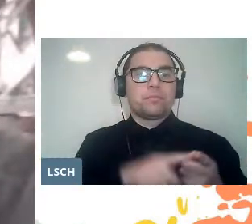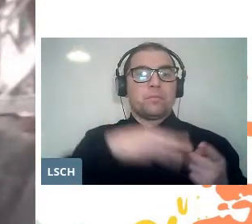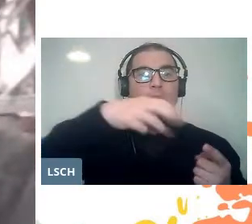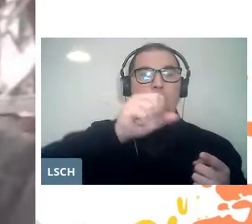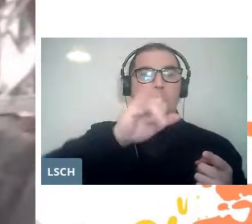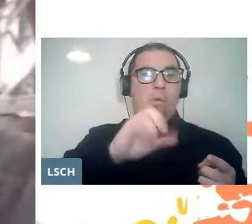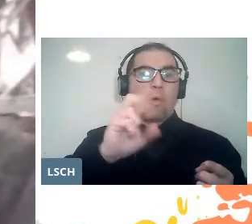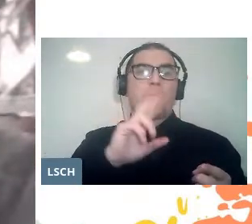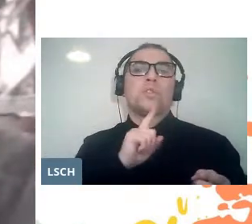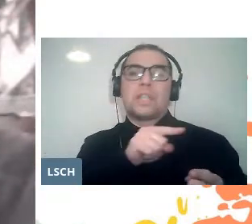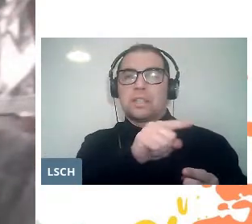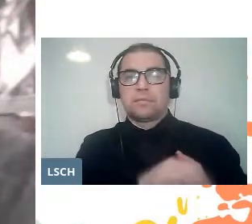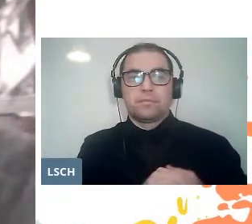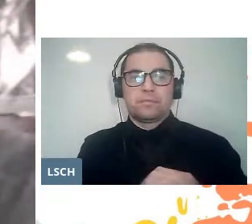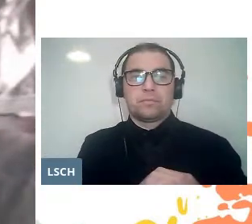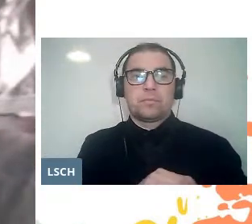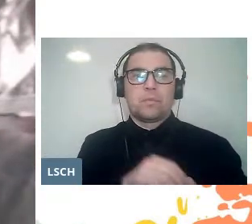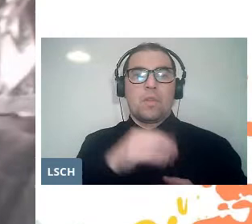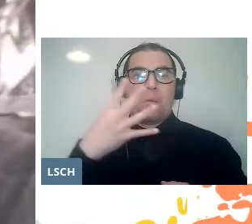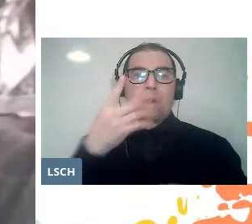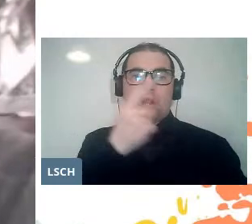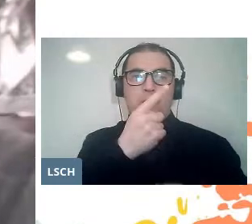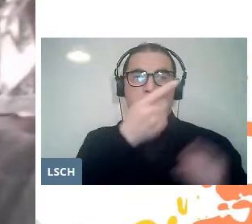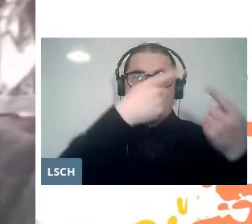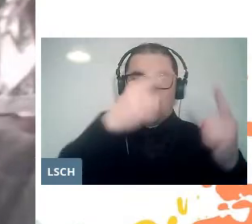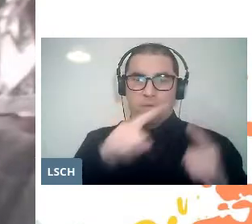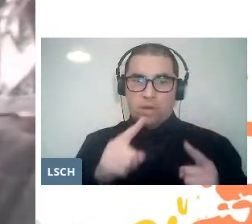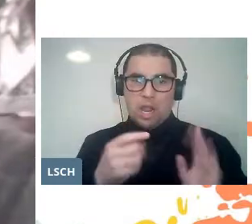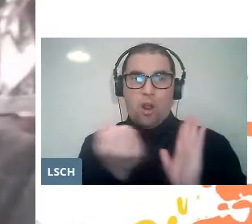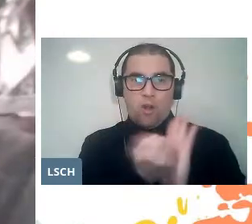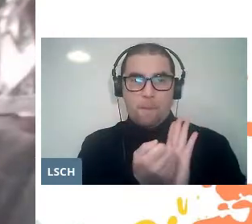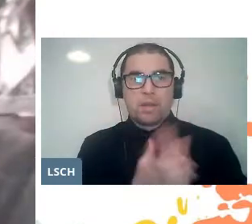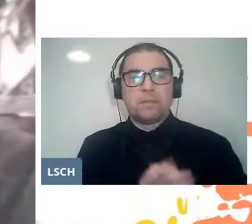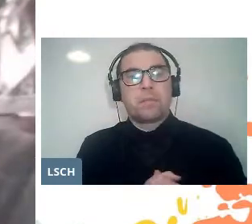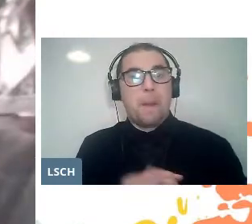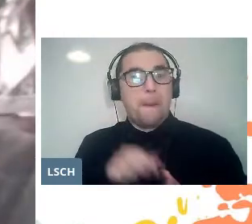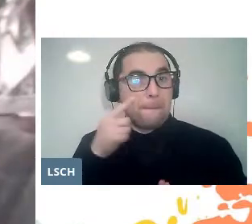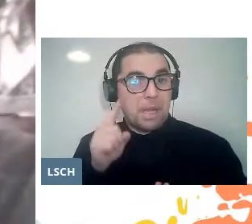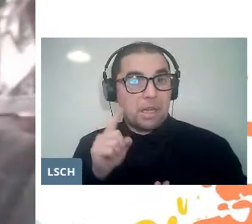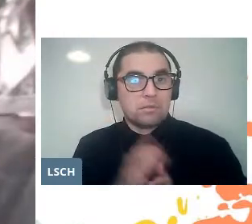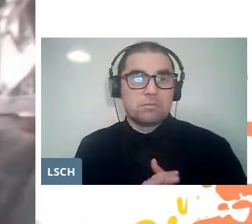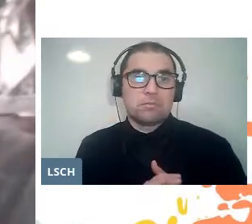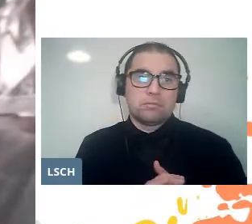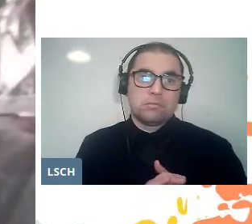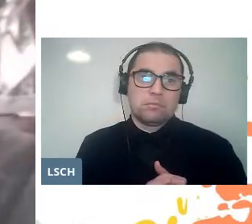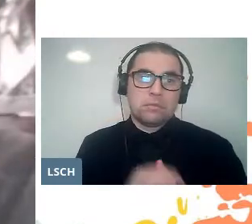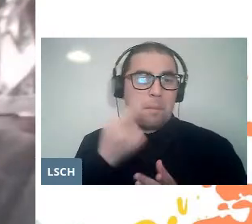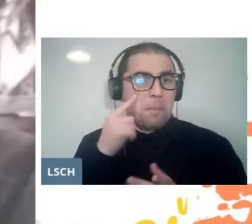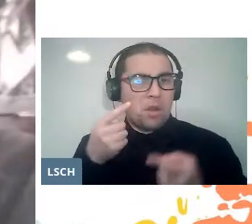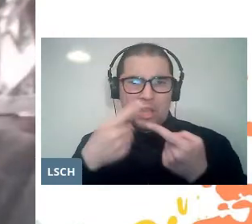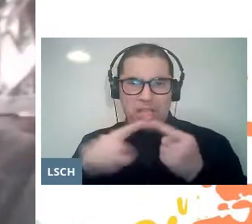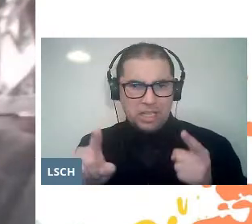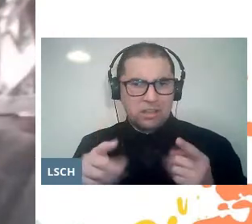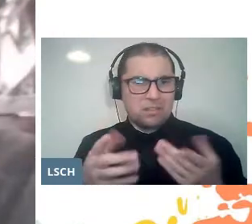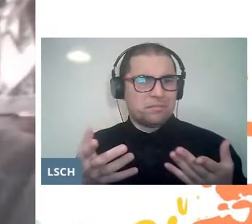41 catalogued symphonies. However, it is analogous to what happens with Haydn because other symphonies